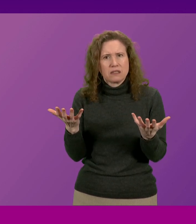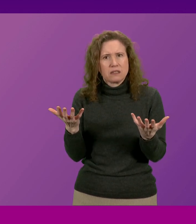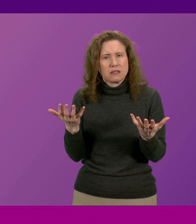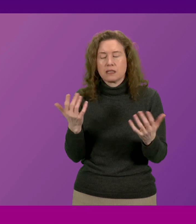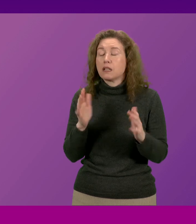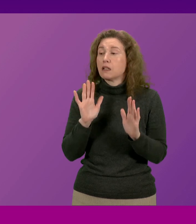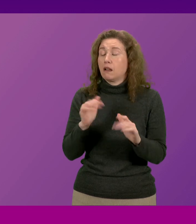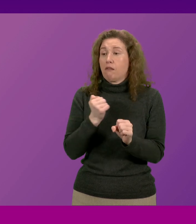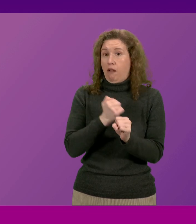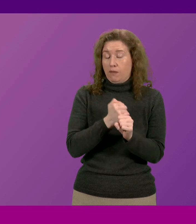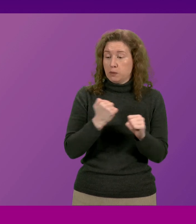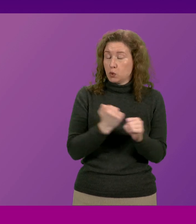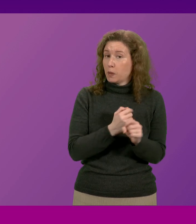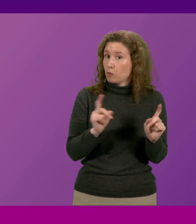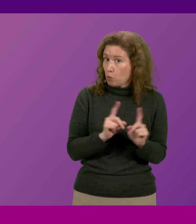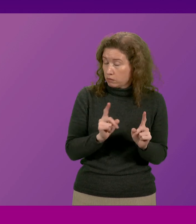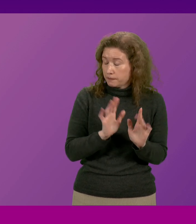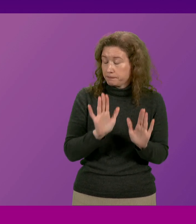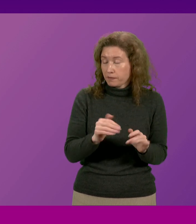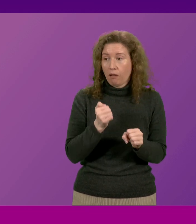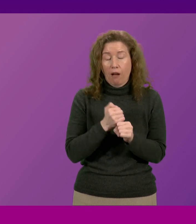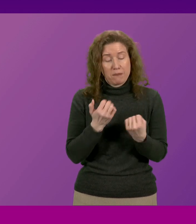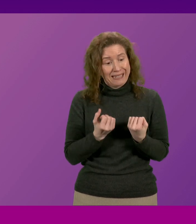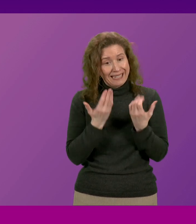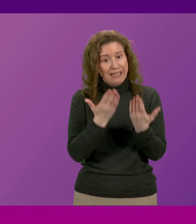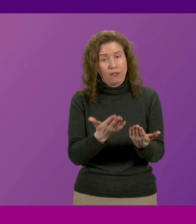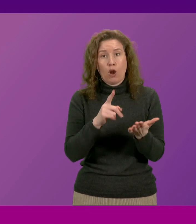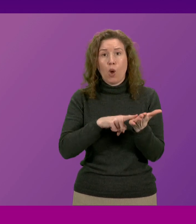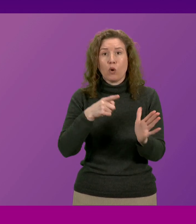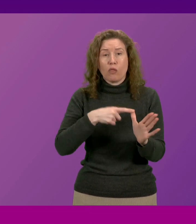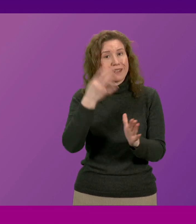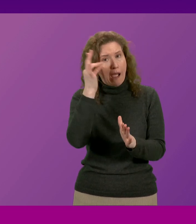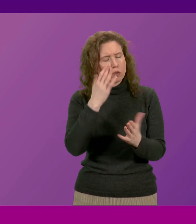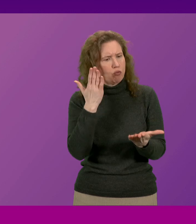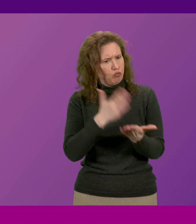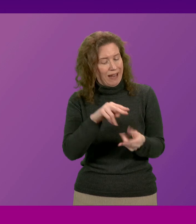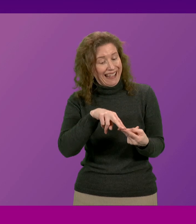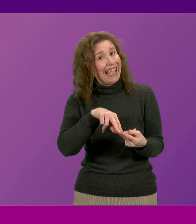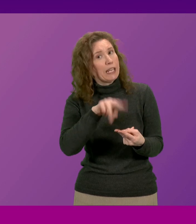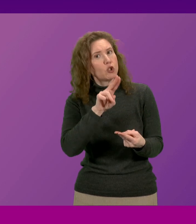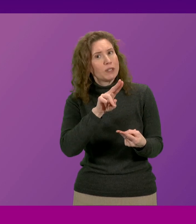The Government is giving local authorities a real-terms increase in their core revenue